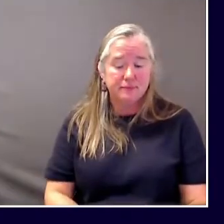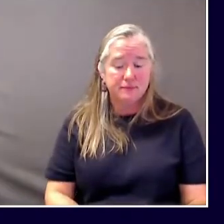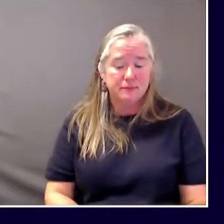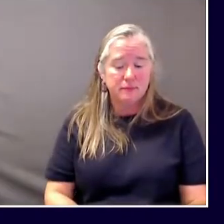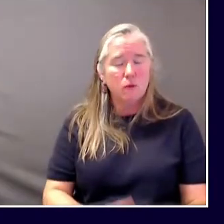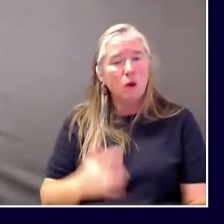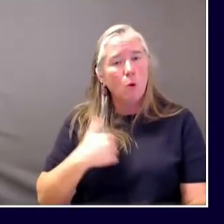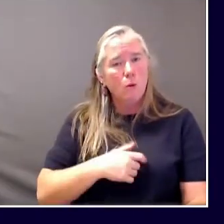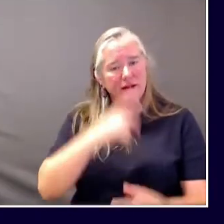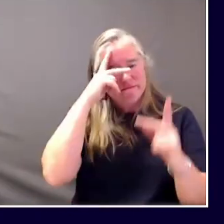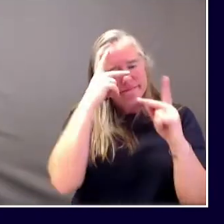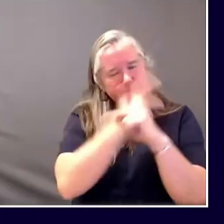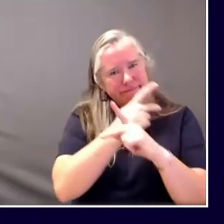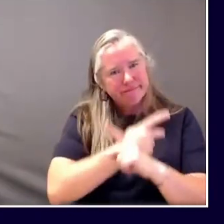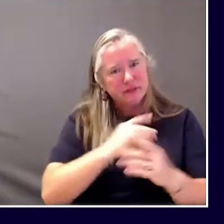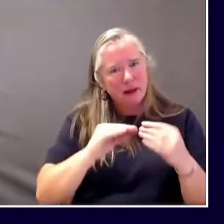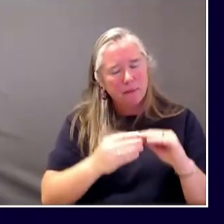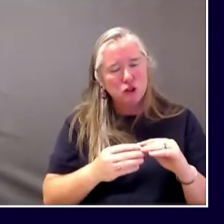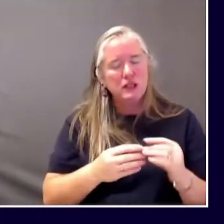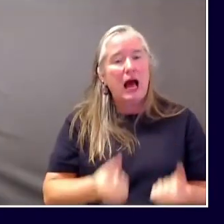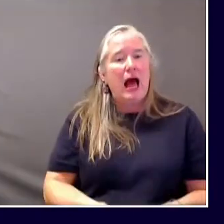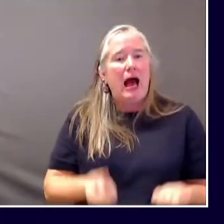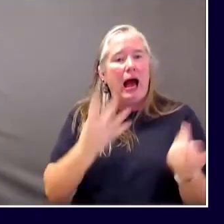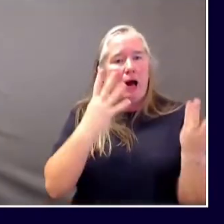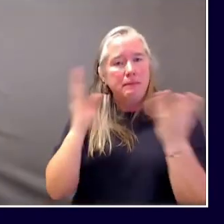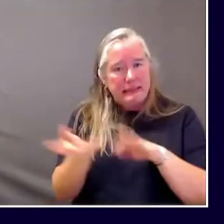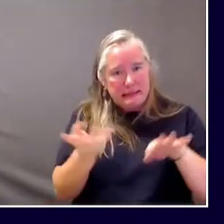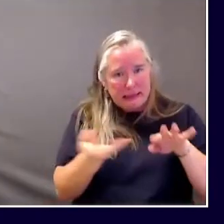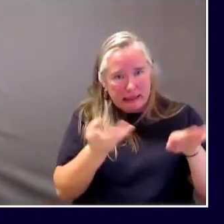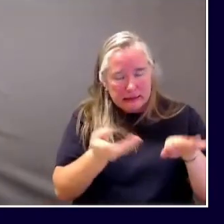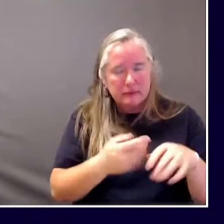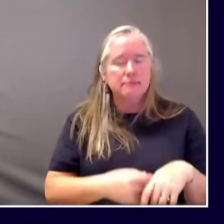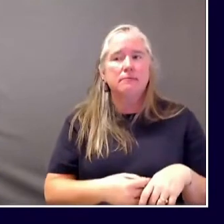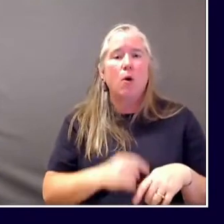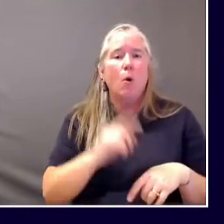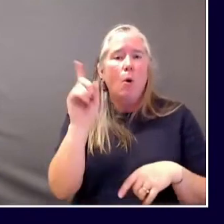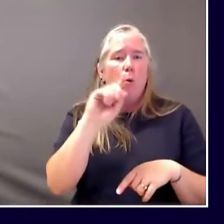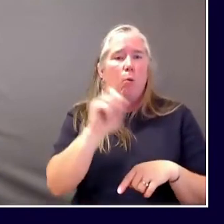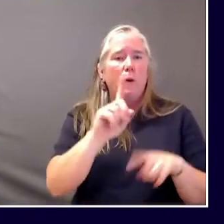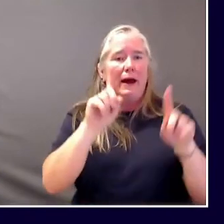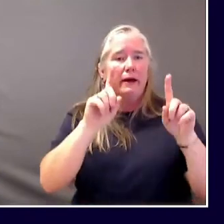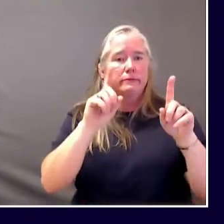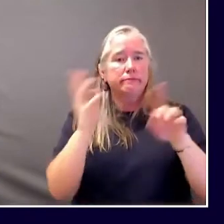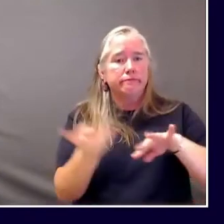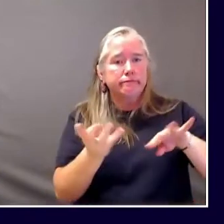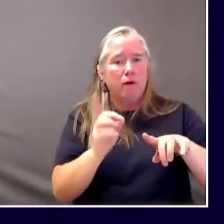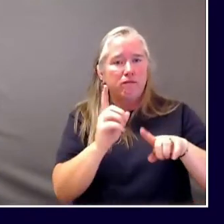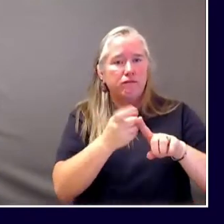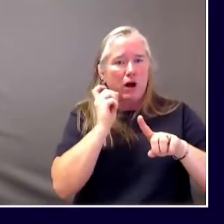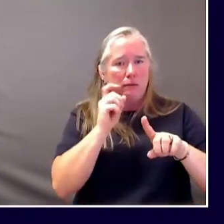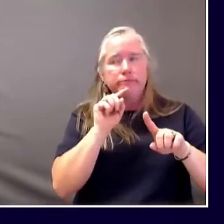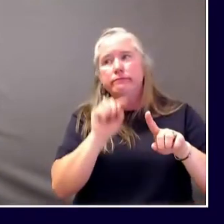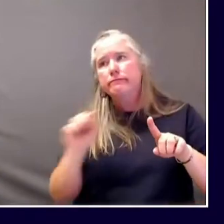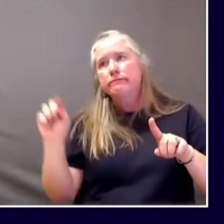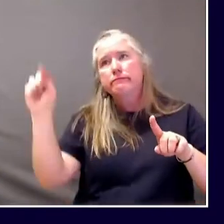the location of testing those numbers have been holding